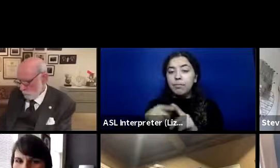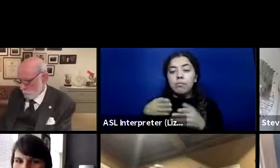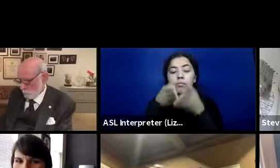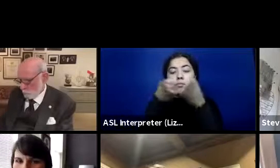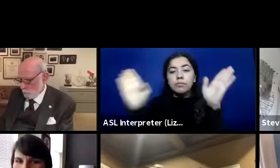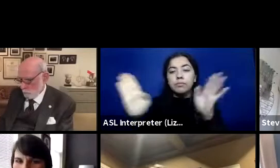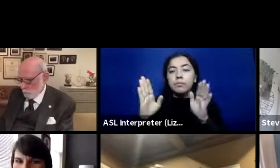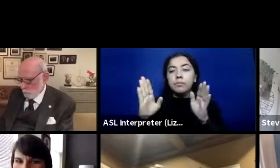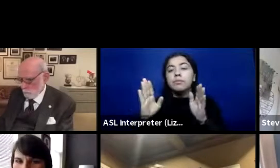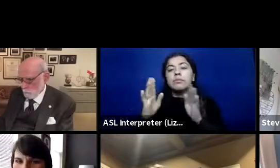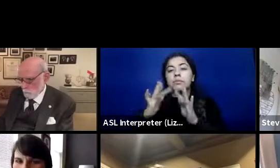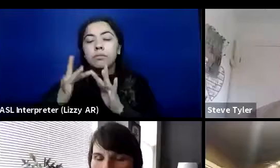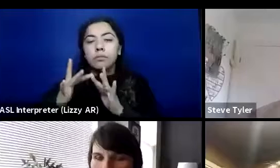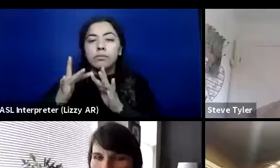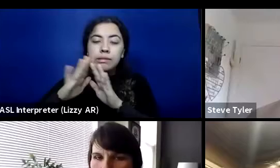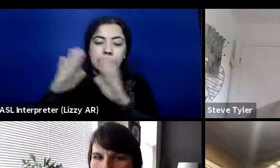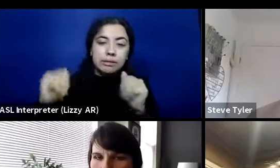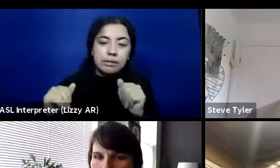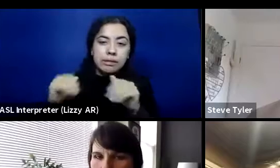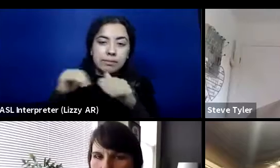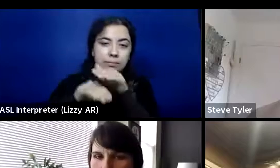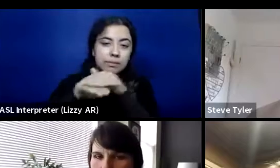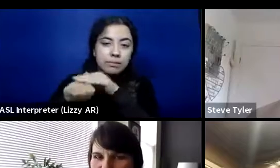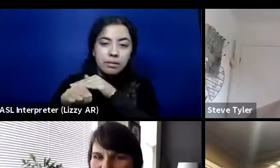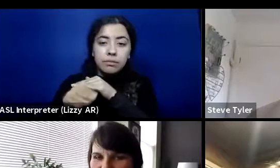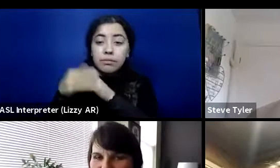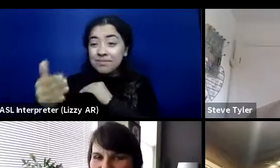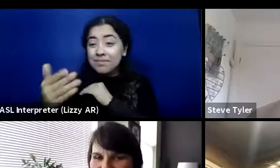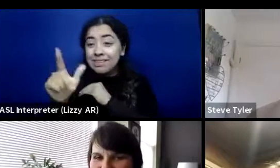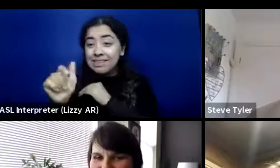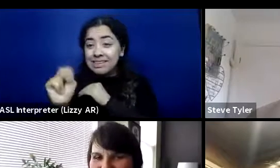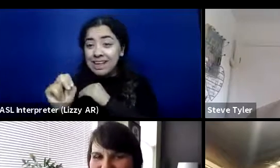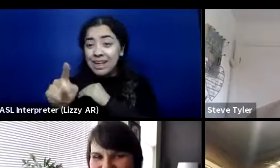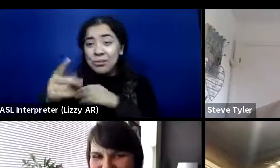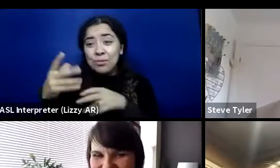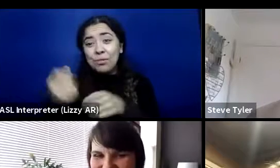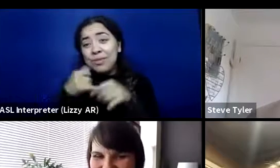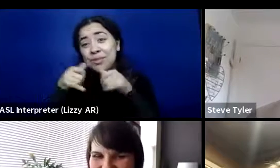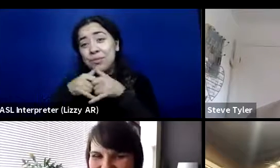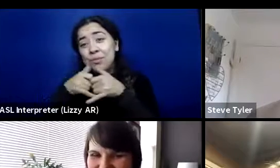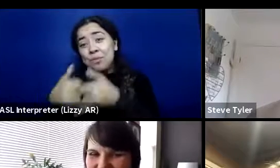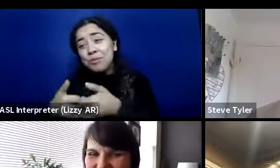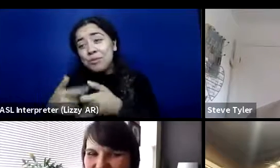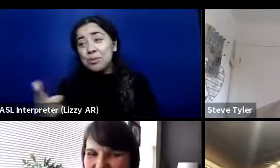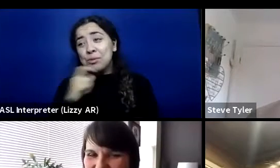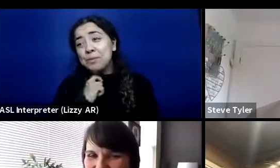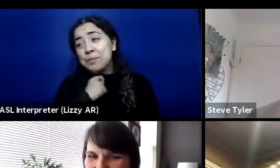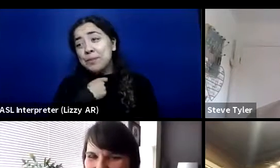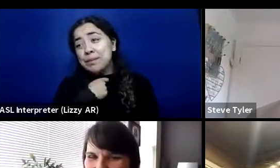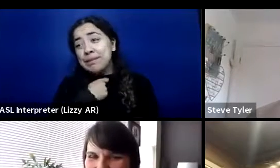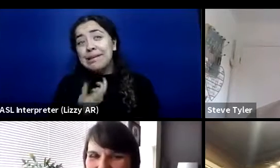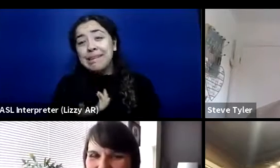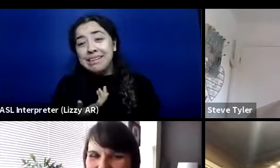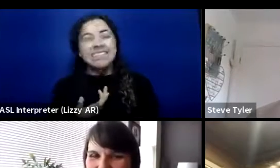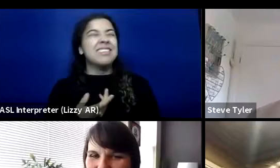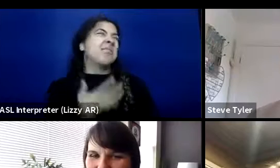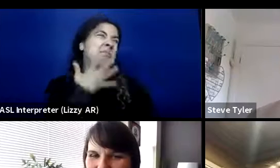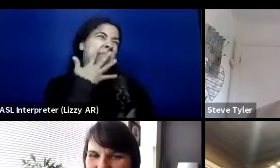And Dan you win the prize of being on mute. (CHUCKLES) Sadly, I've won that prize before.